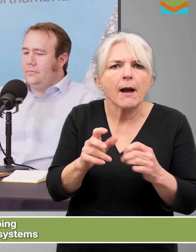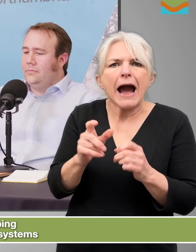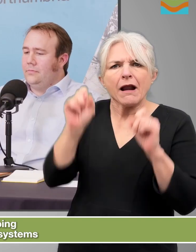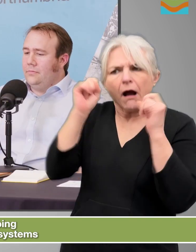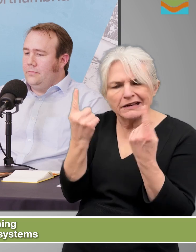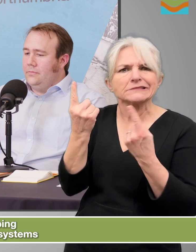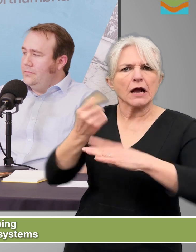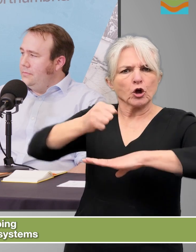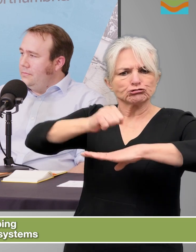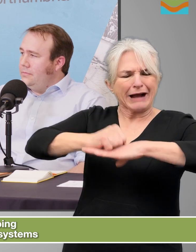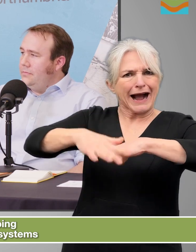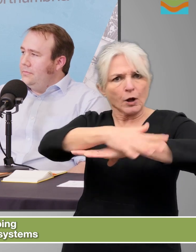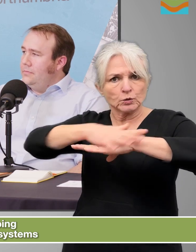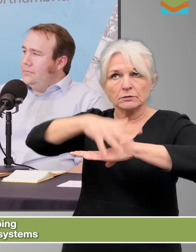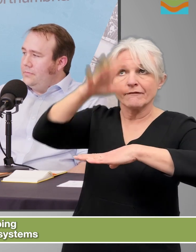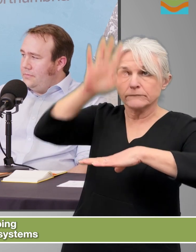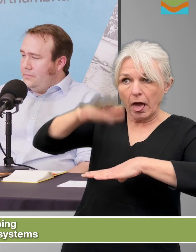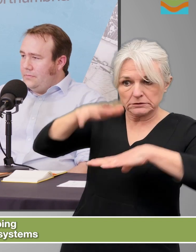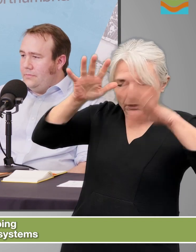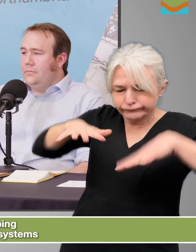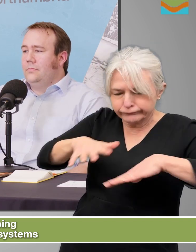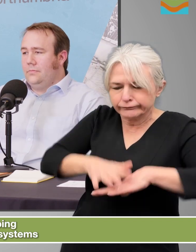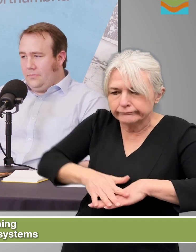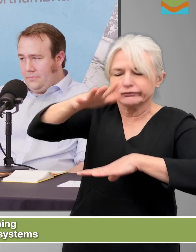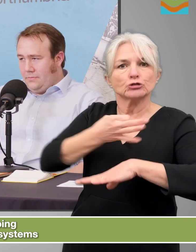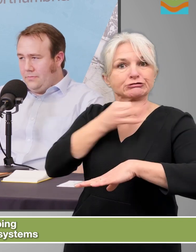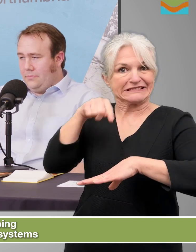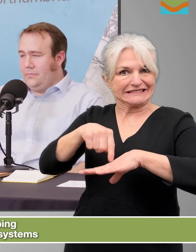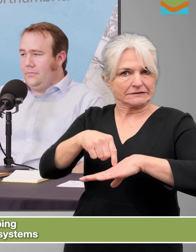we'll deal into how developing comprehensive and intelligent systems